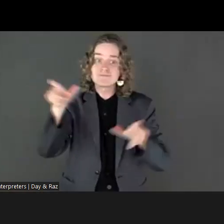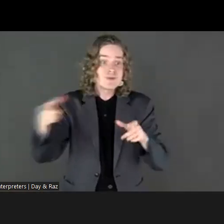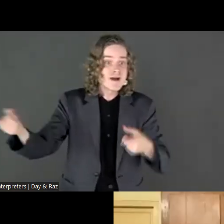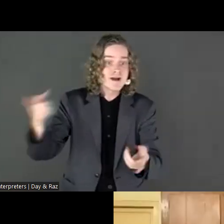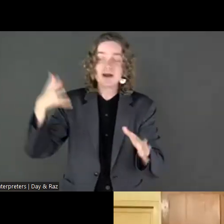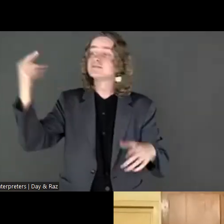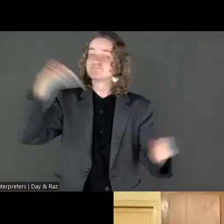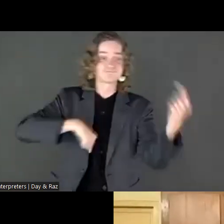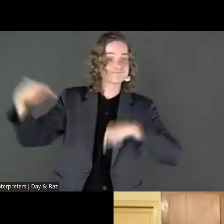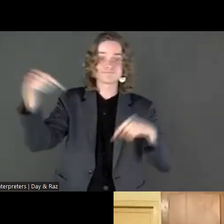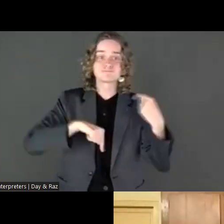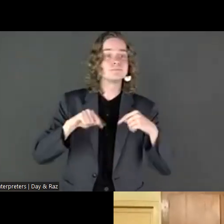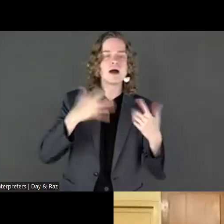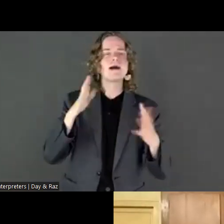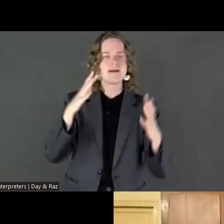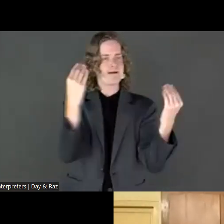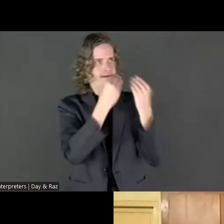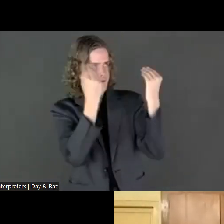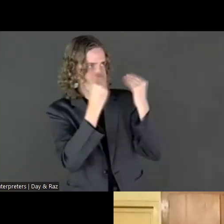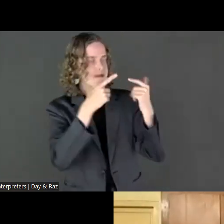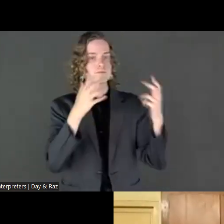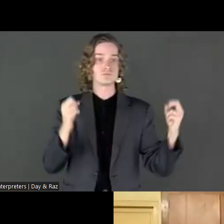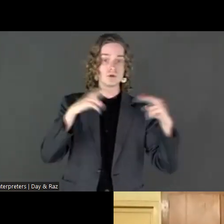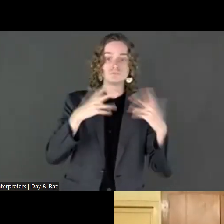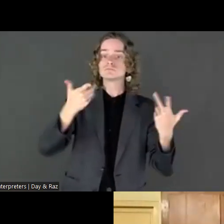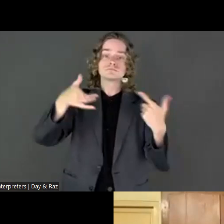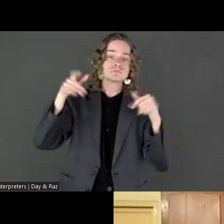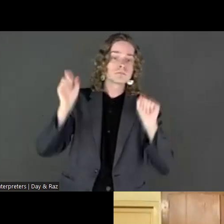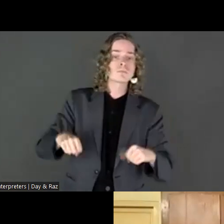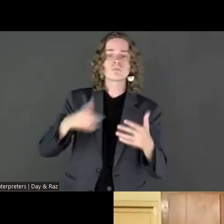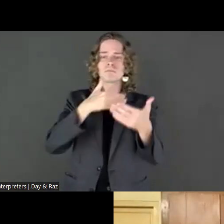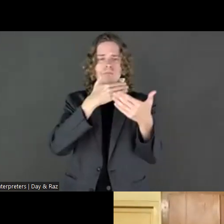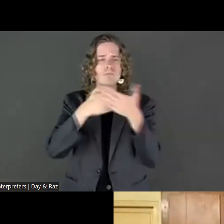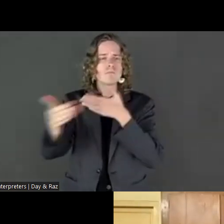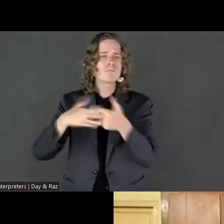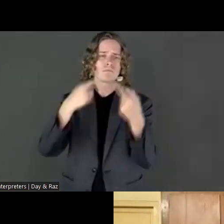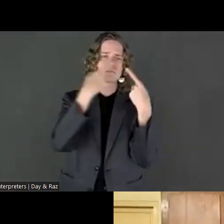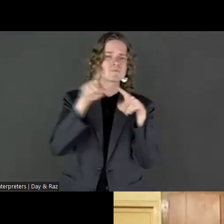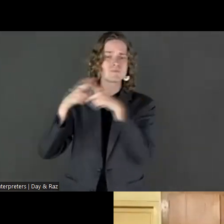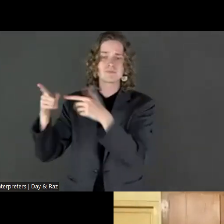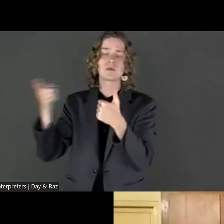module three, whether they are humanitarians, whether they are OPDs, they do not pay for it,